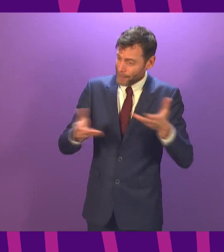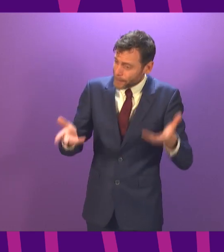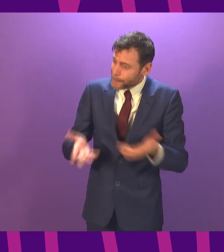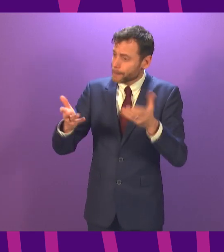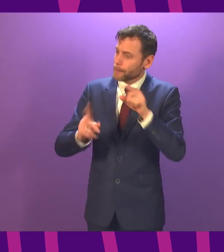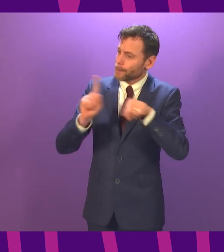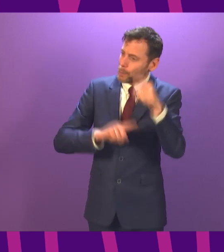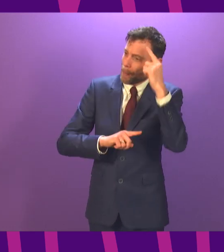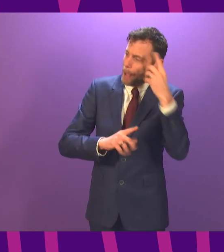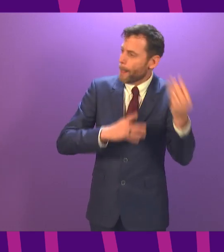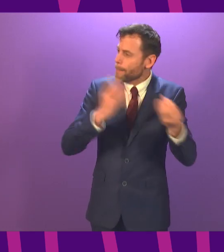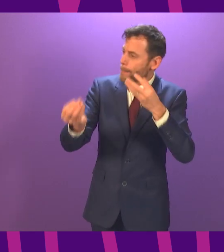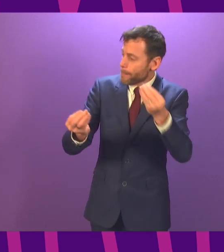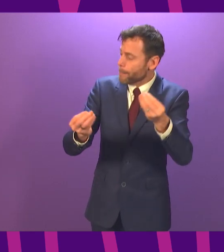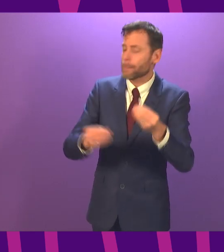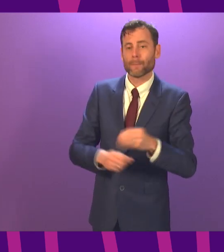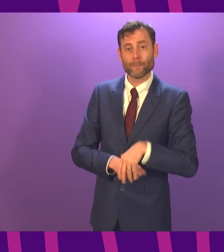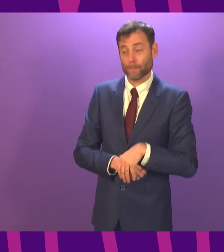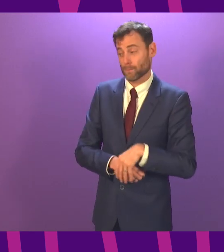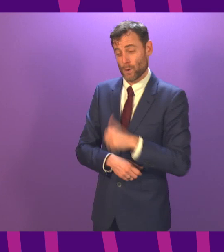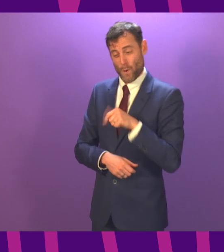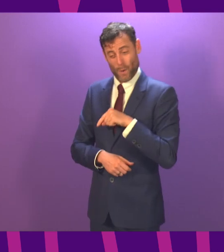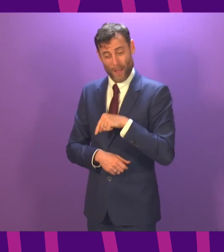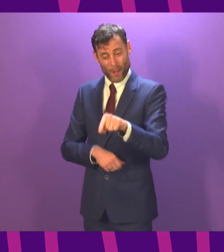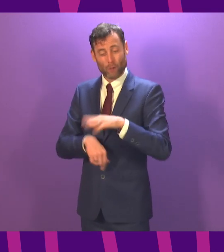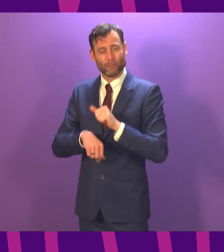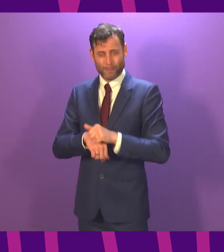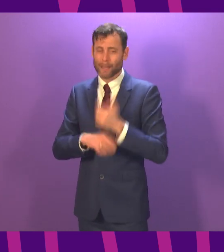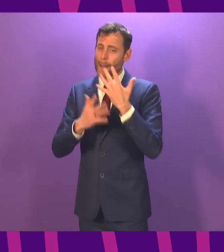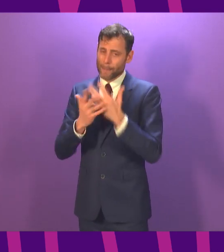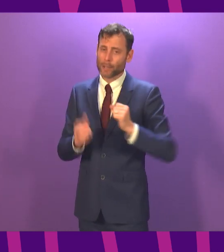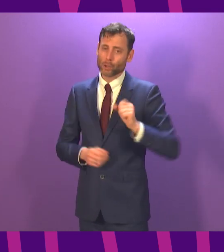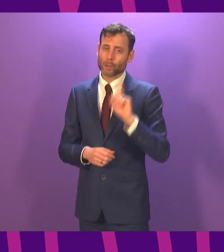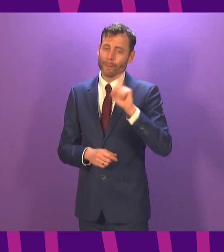so to look out for others in our communities during what will be an especially tough Christmas for many Scots?